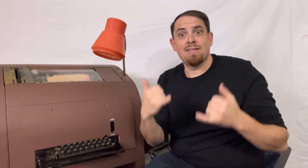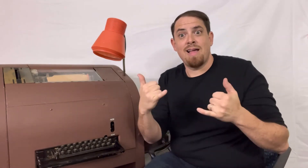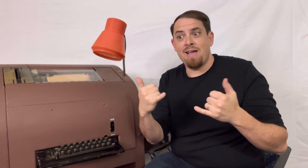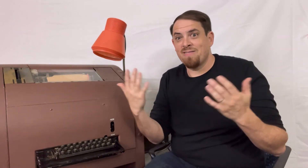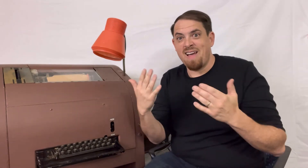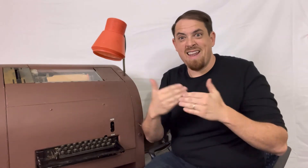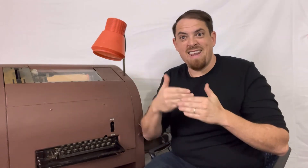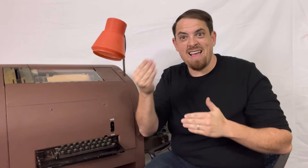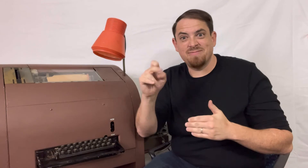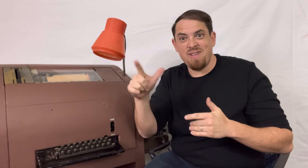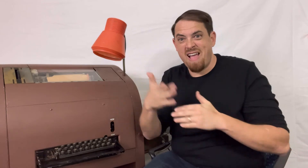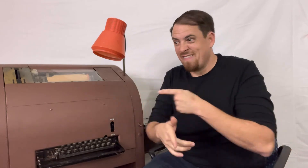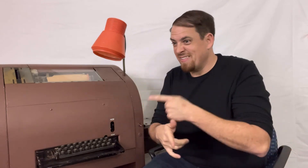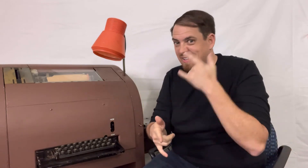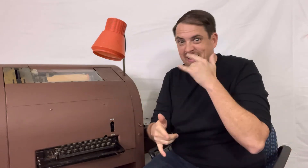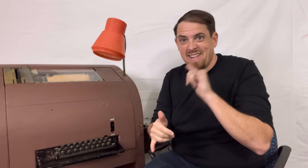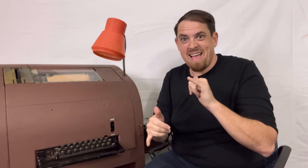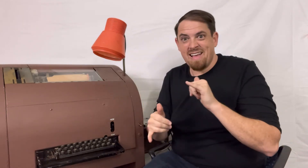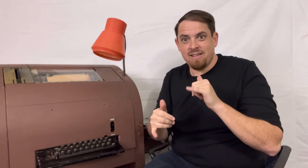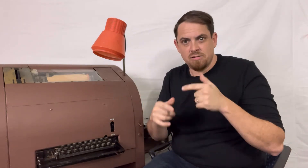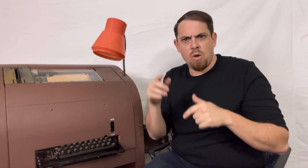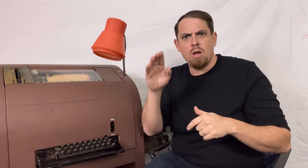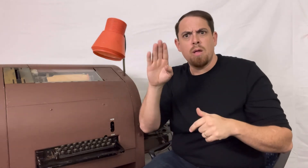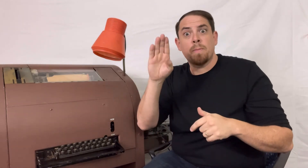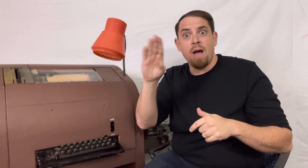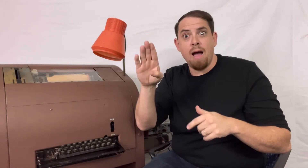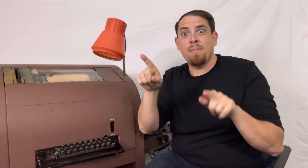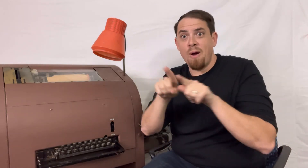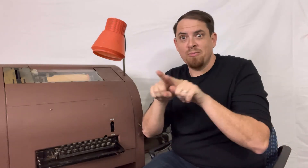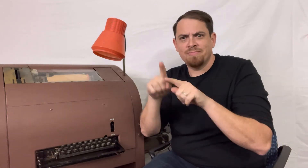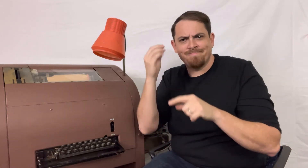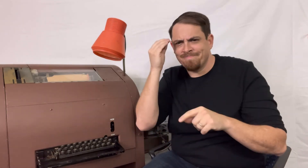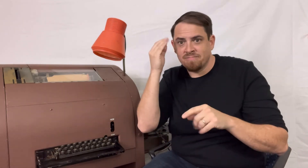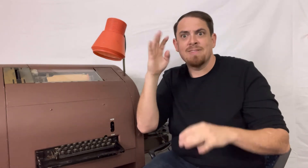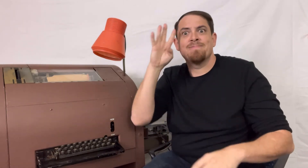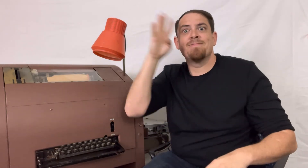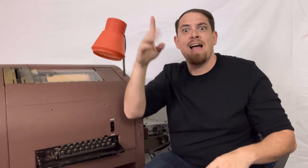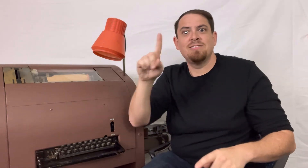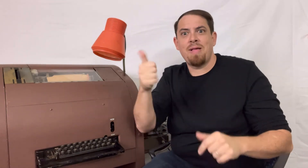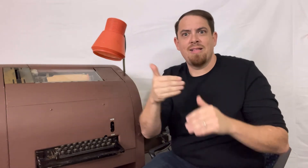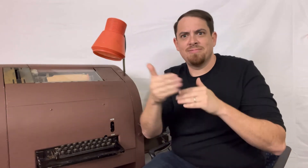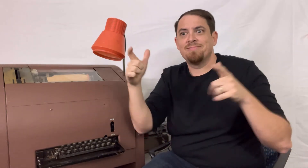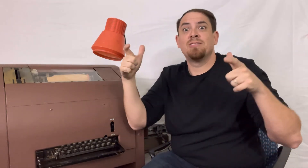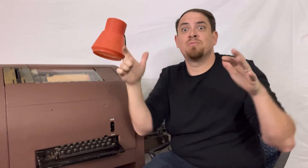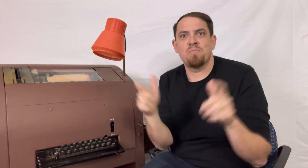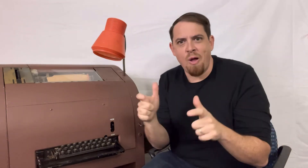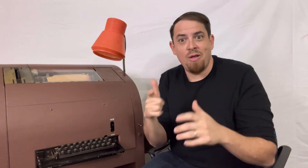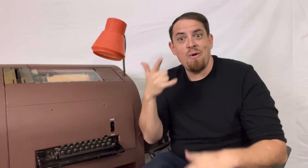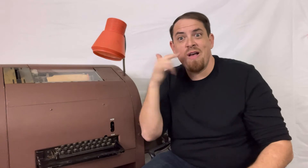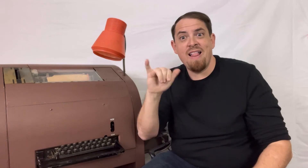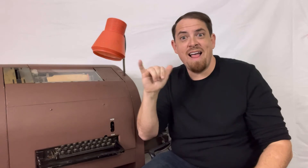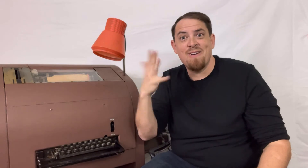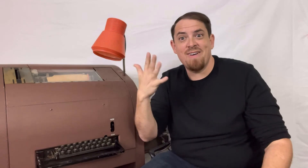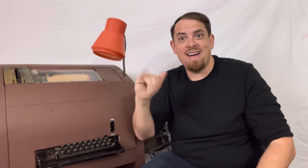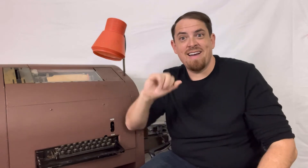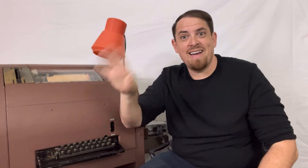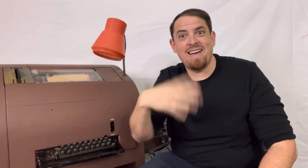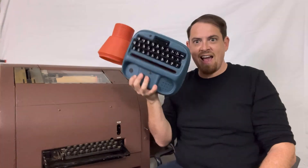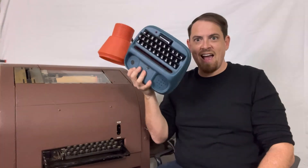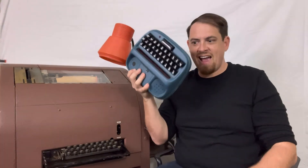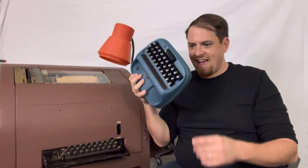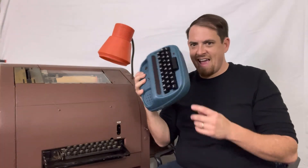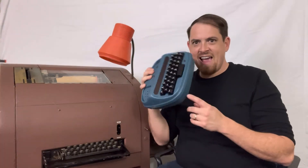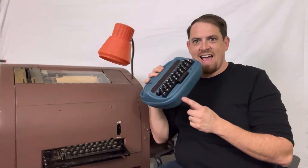Now, Bob went on to invent a smaller more compact version of the same technology that I have here.